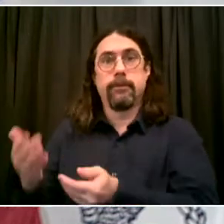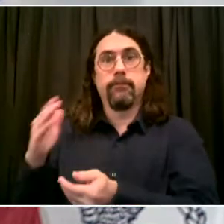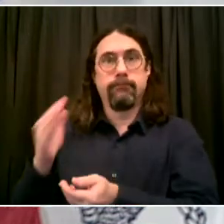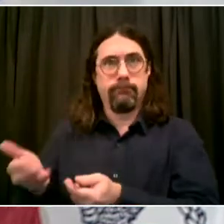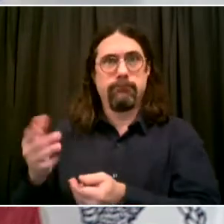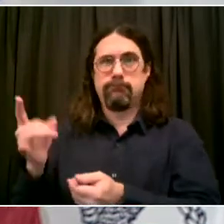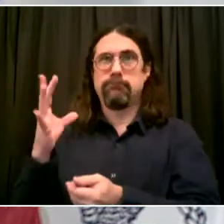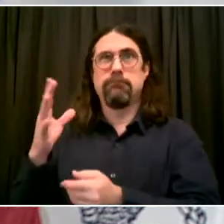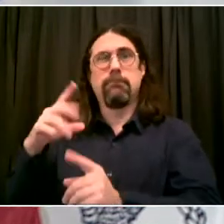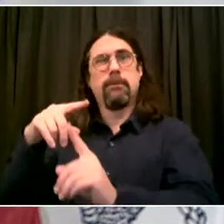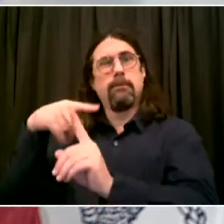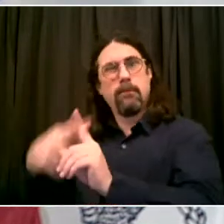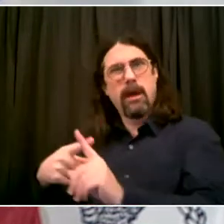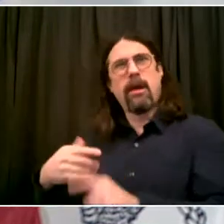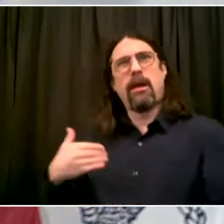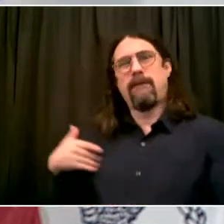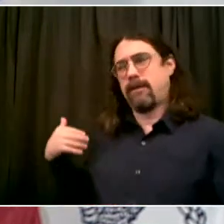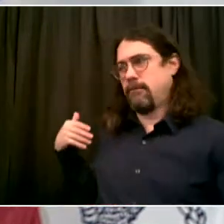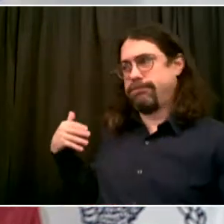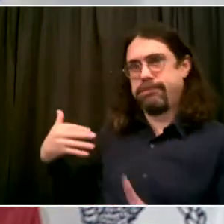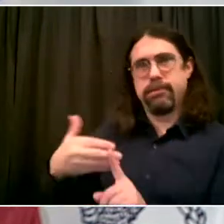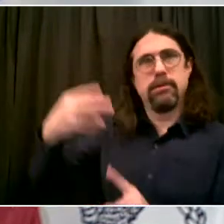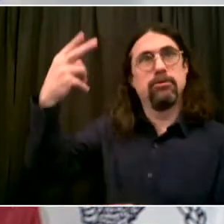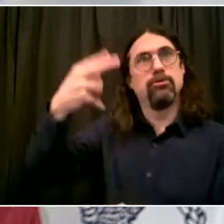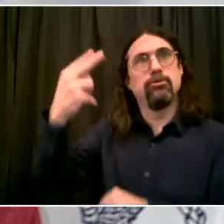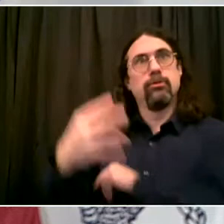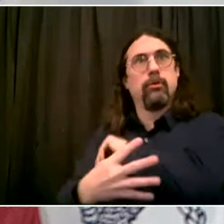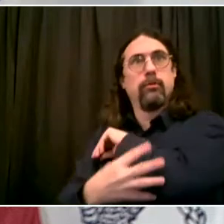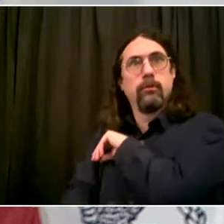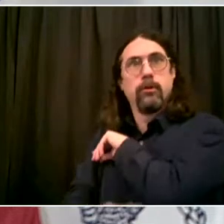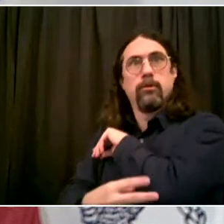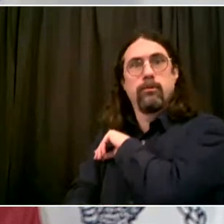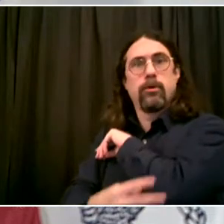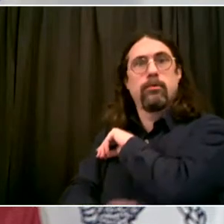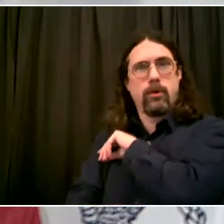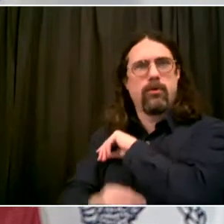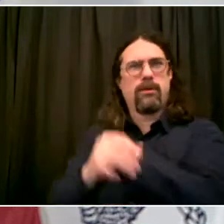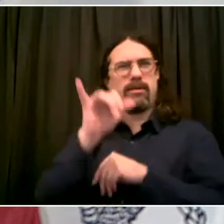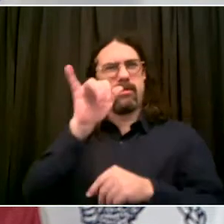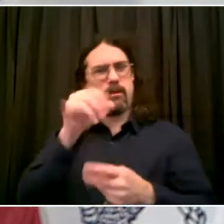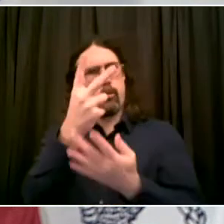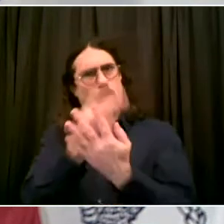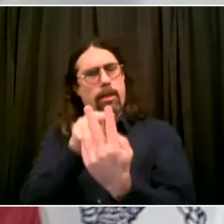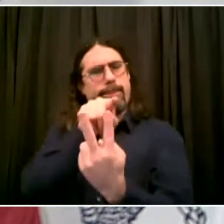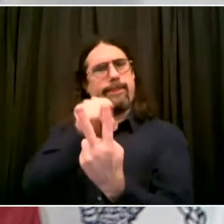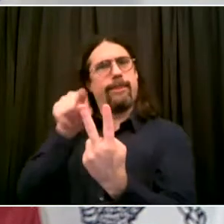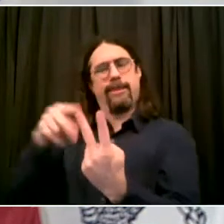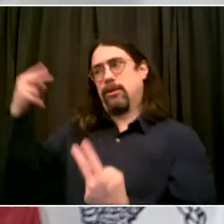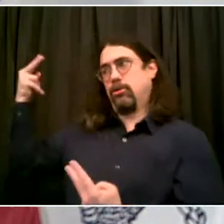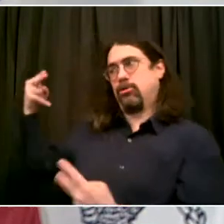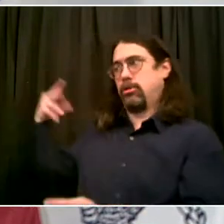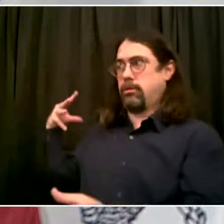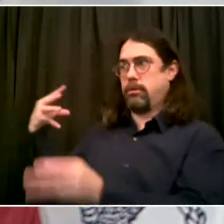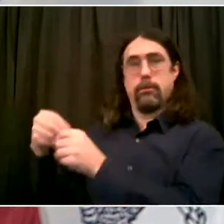THE IMPACT HAS BEEN THE MOST HORRIBLE AND ON TOP OF THAT THE HISTORY OF POVERTY AND OTHER